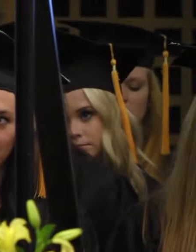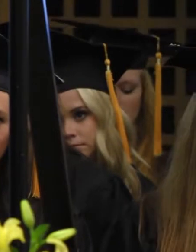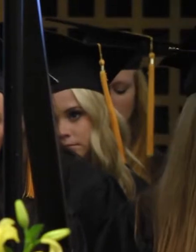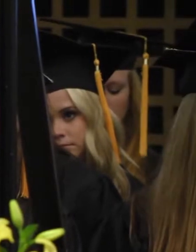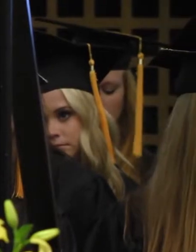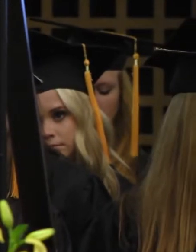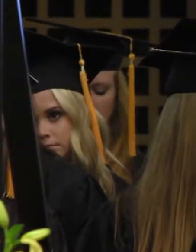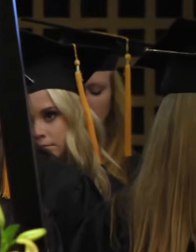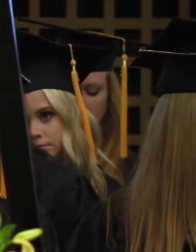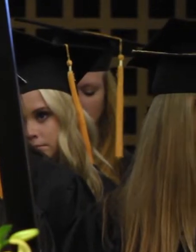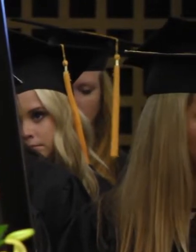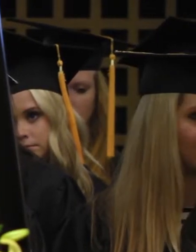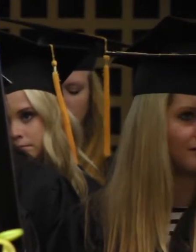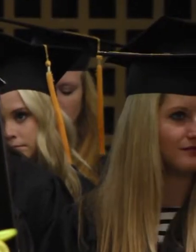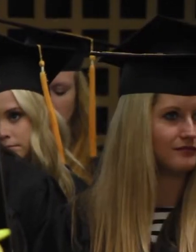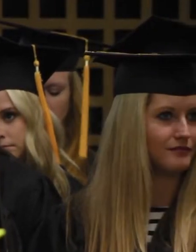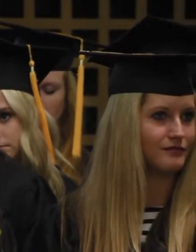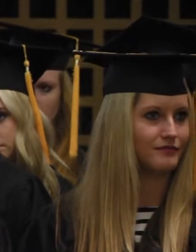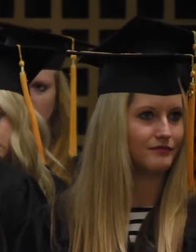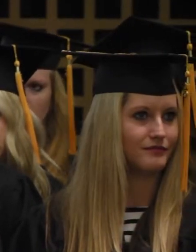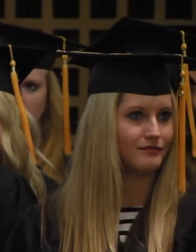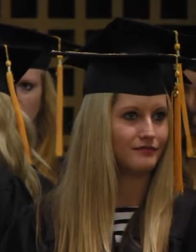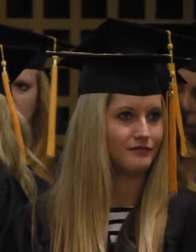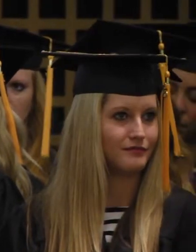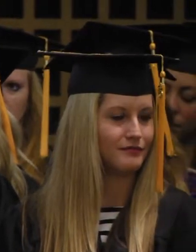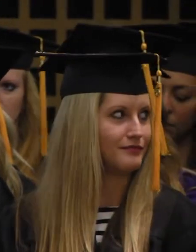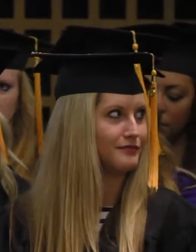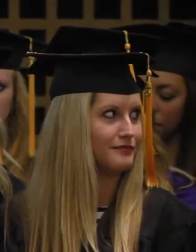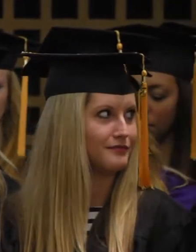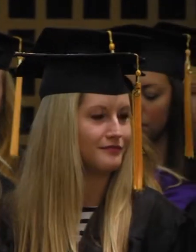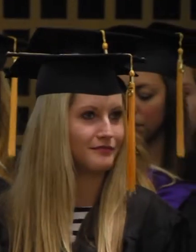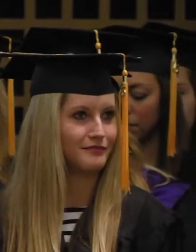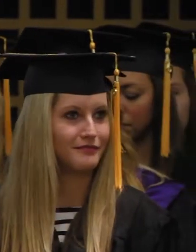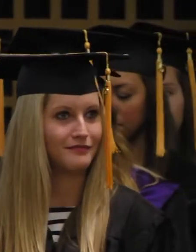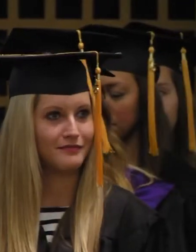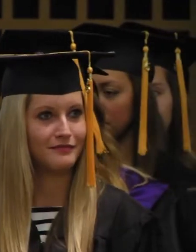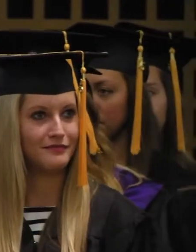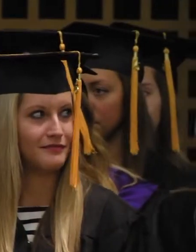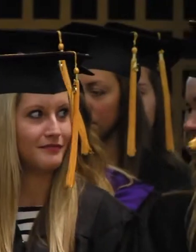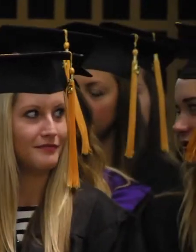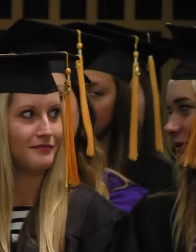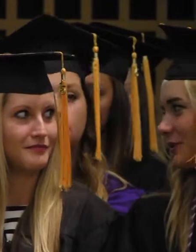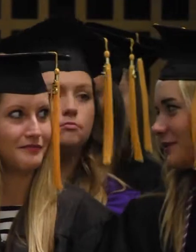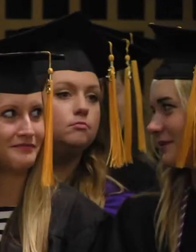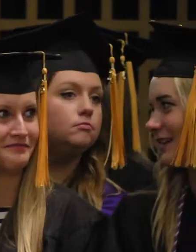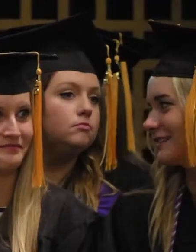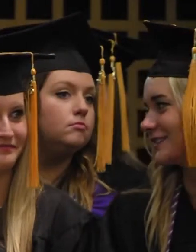for you our graduates. I hope you find true meaning, contentment,